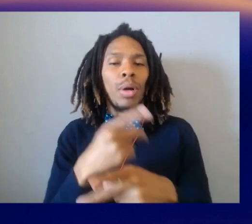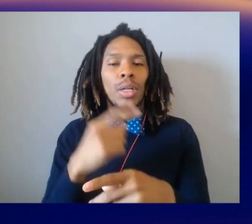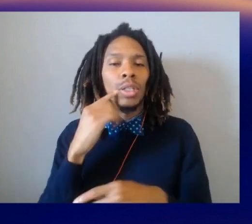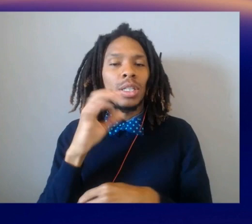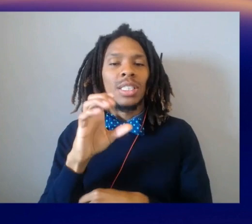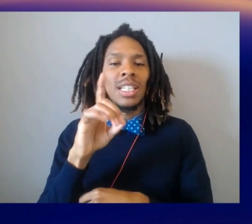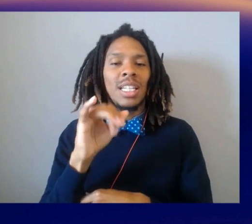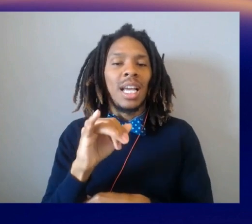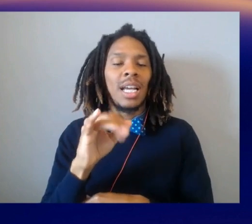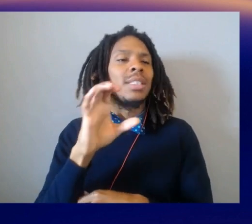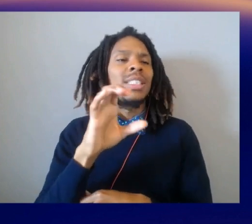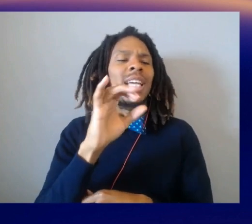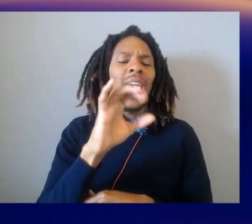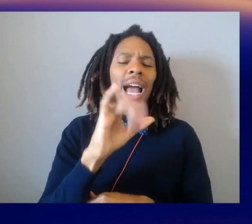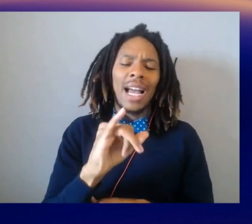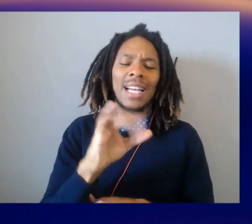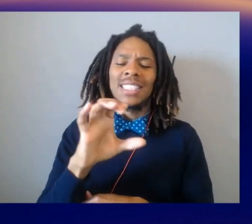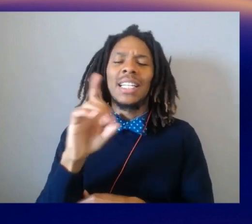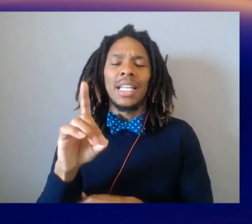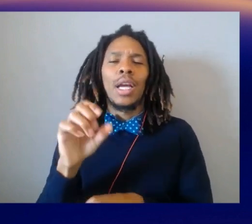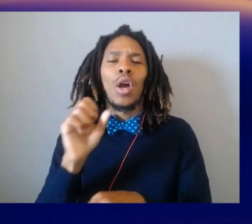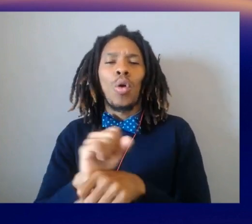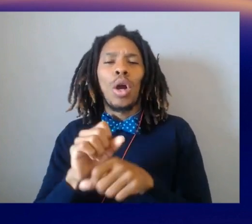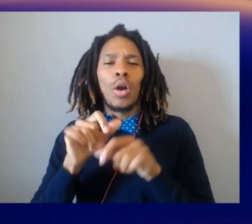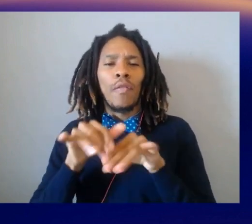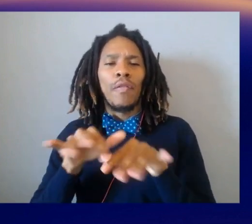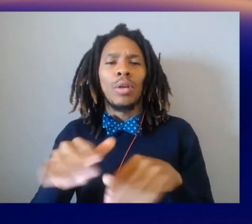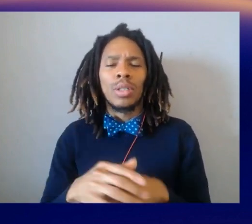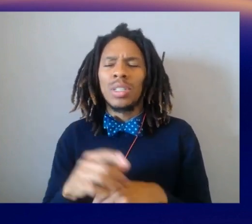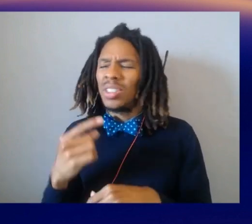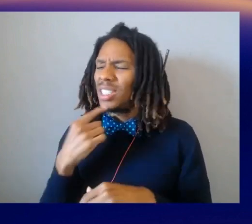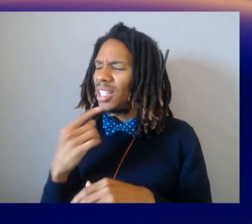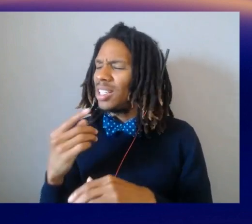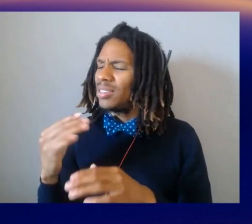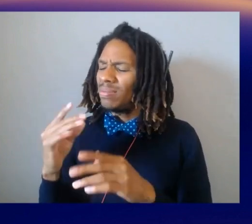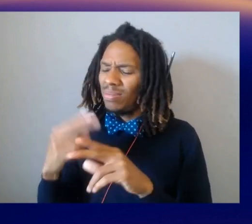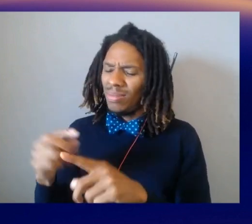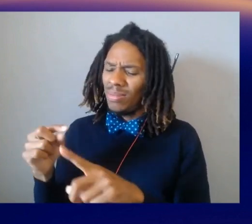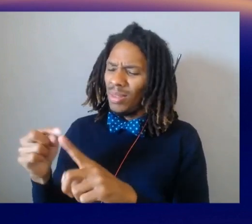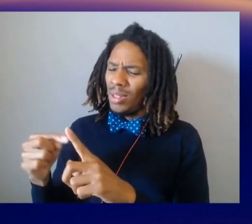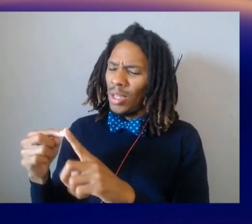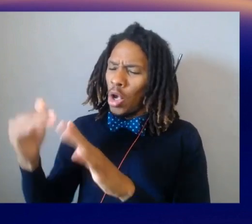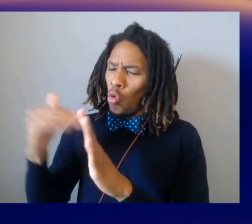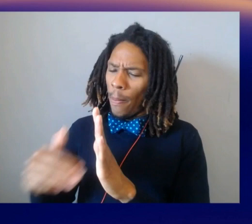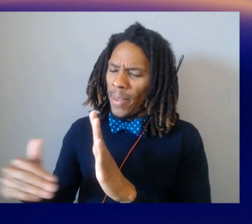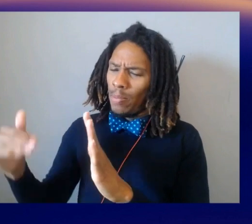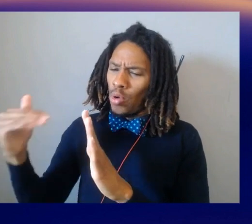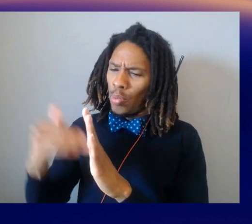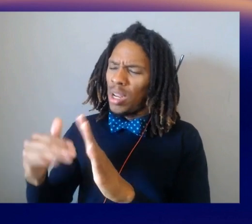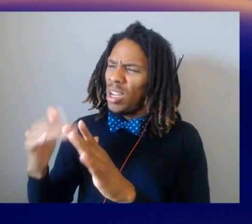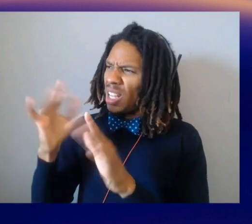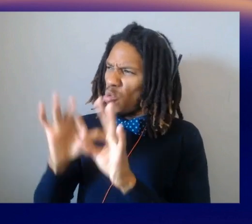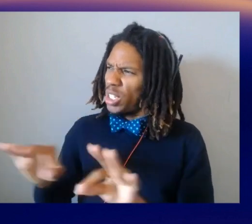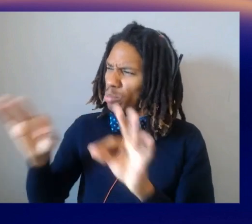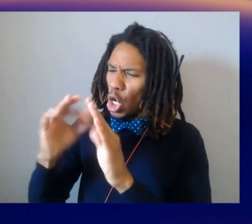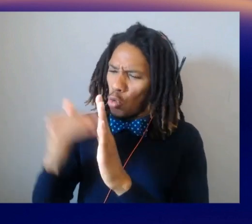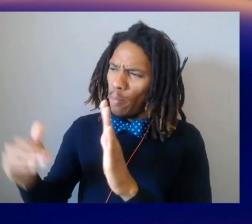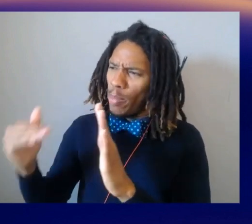So you mentioned one thing and that's repeatable. How important is it to have some repeatable processes? It's very important within your team.